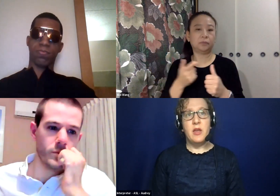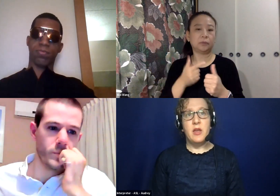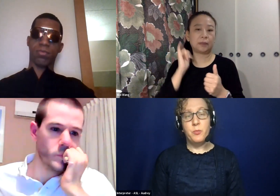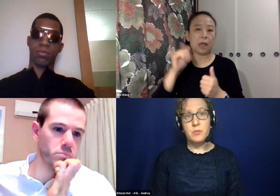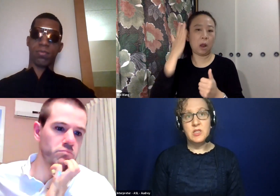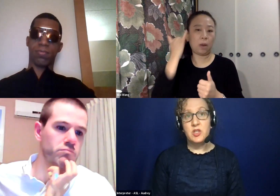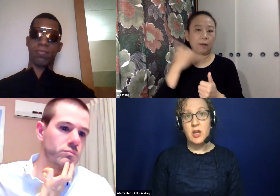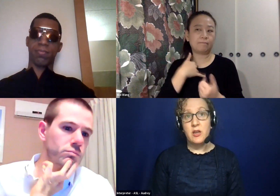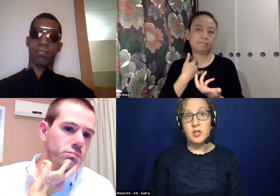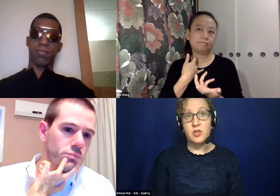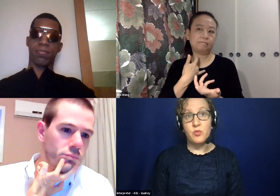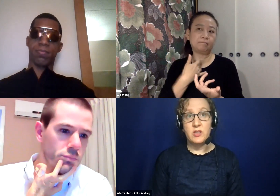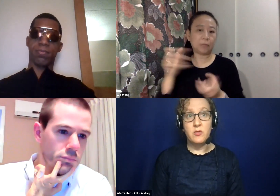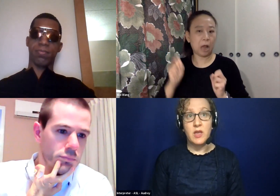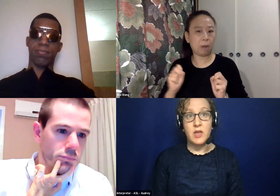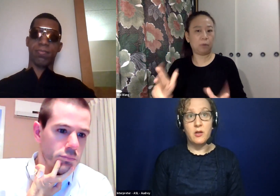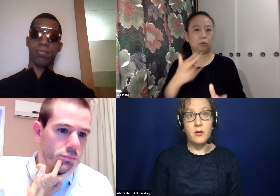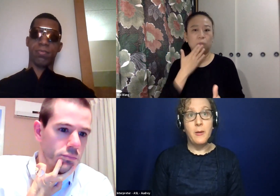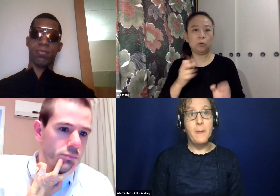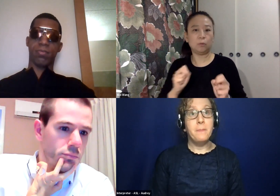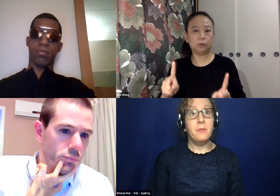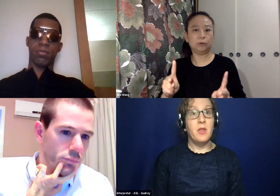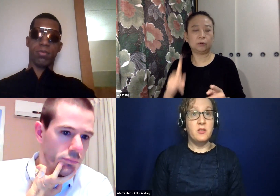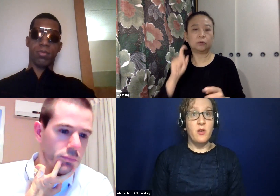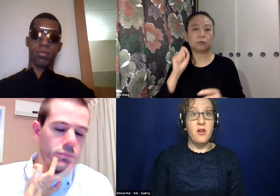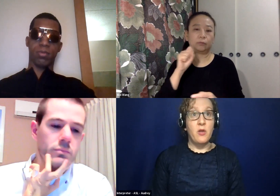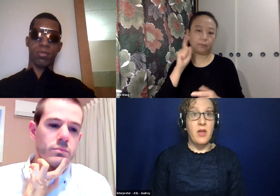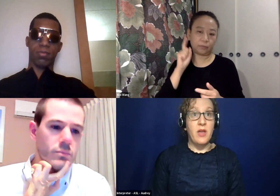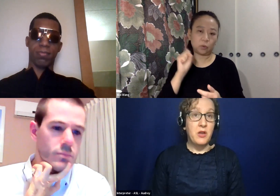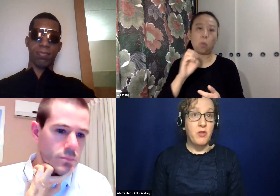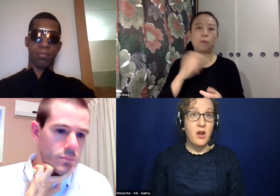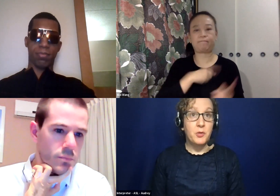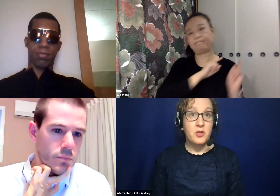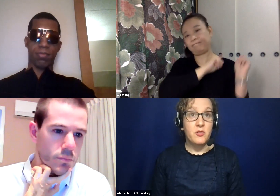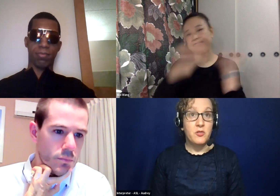and they teach English once you get there. So I thought that would be a great opportunity